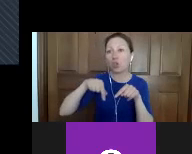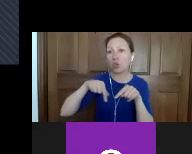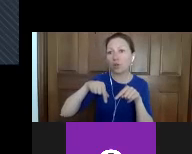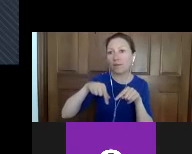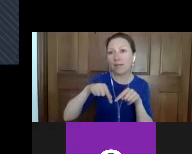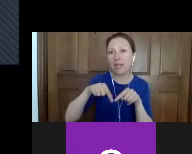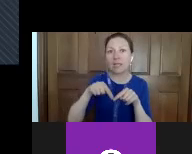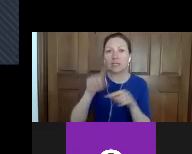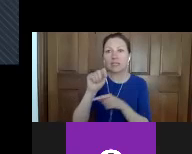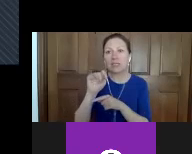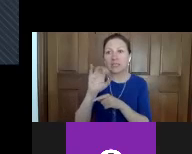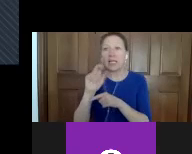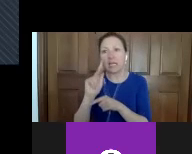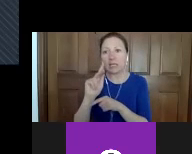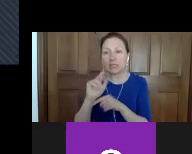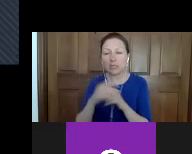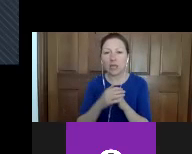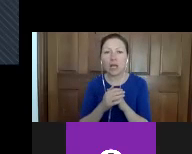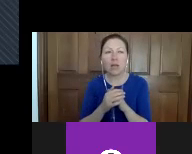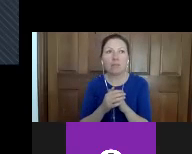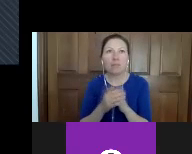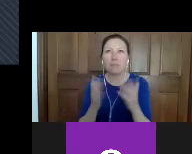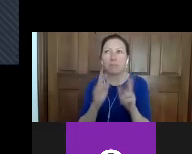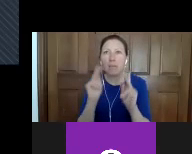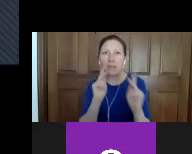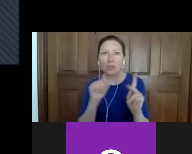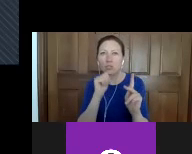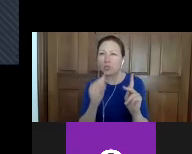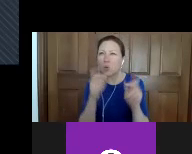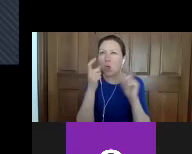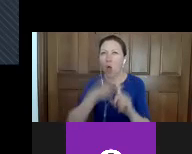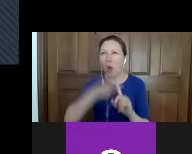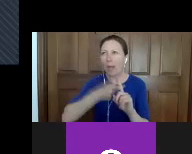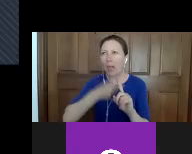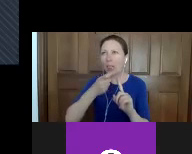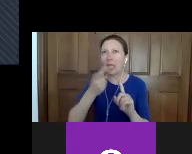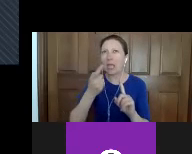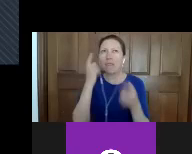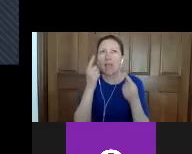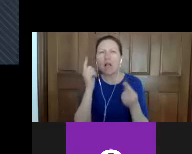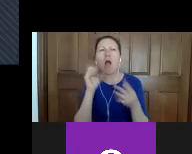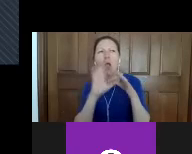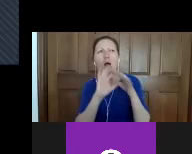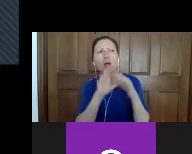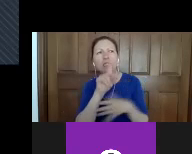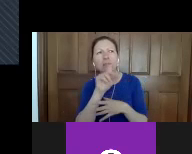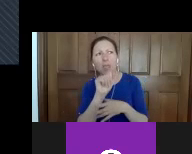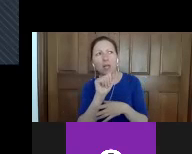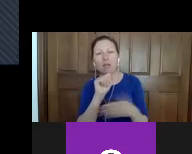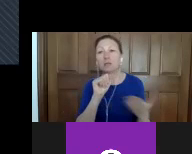in, people don't often automatically associate those with disabilities. So how do you disclose